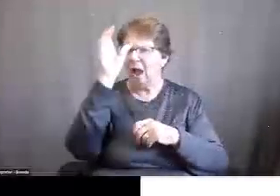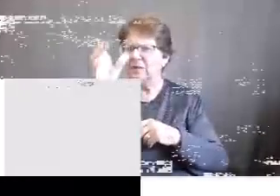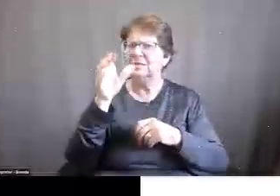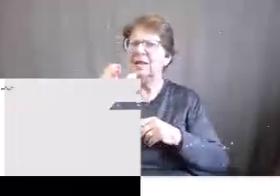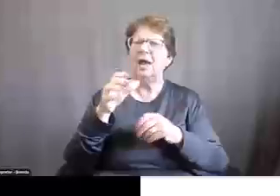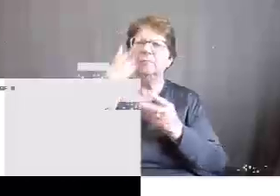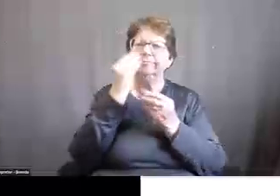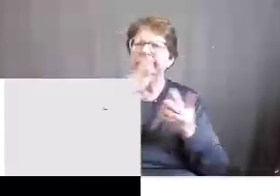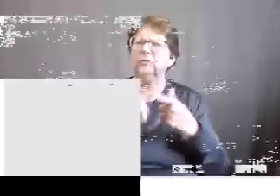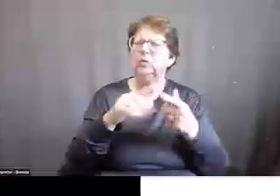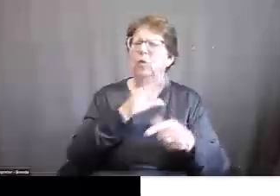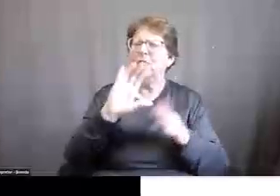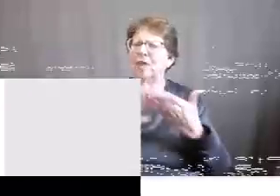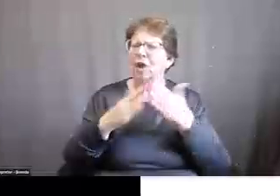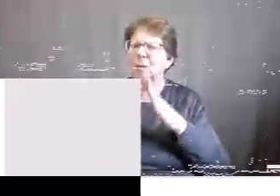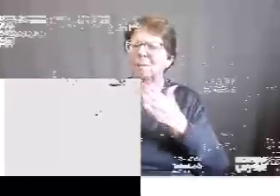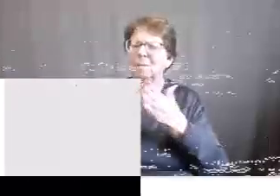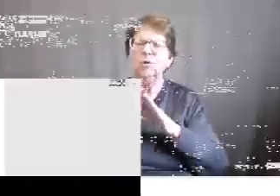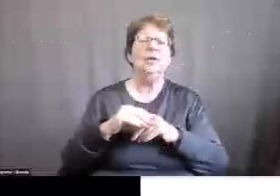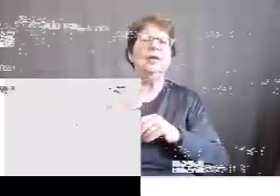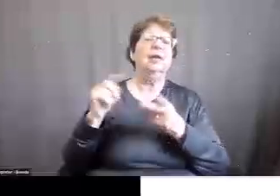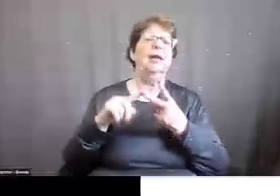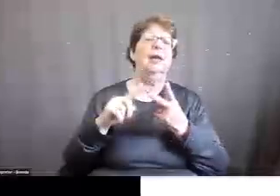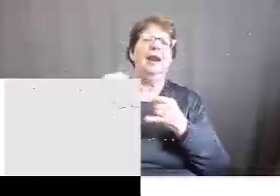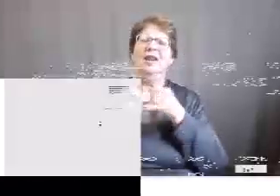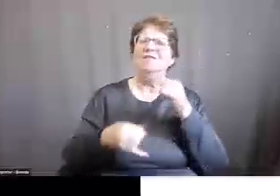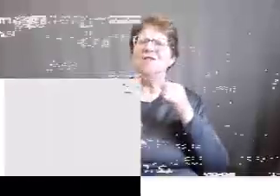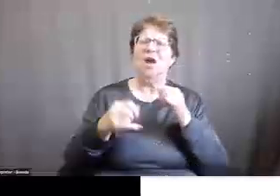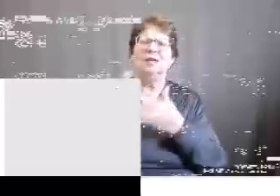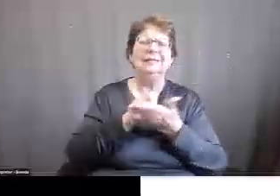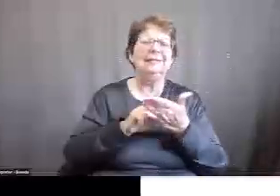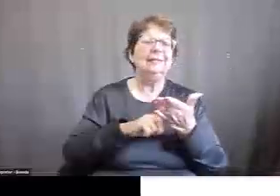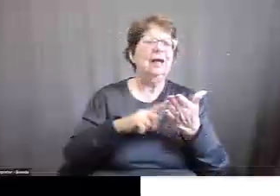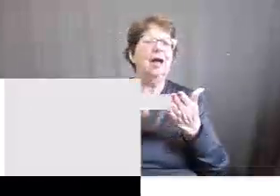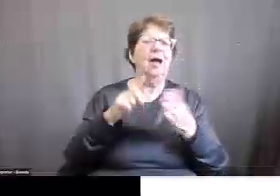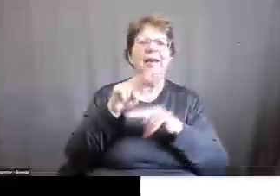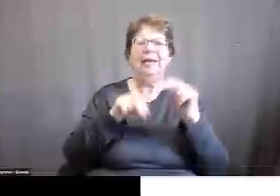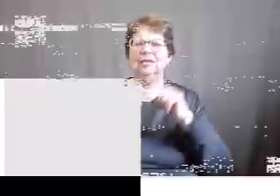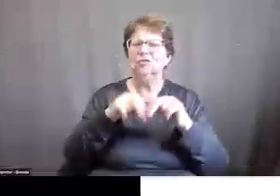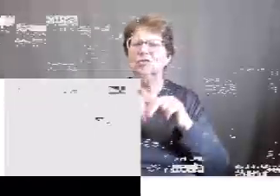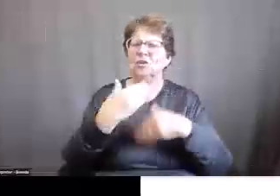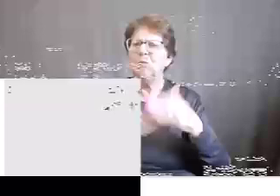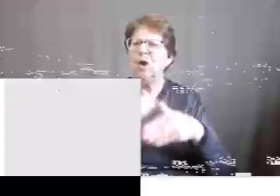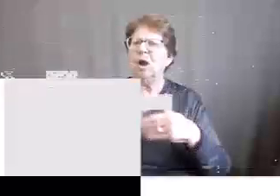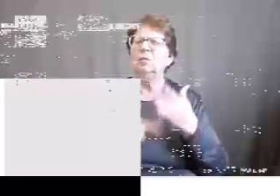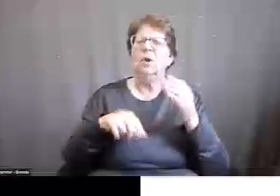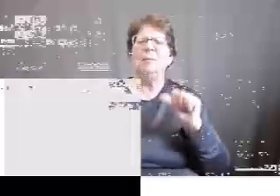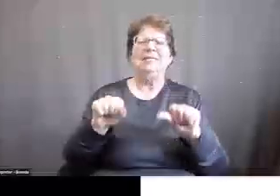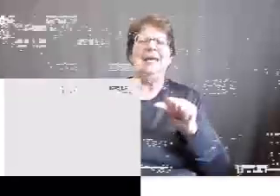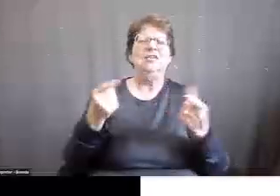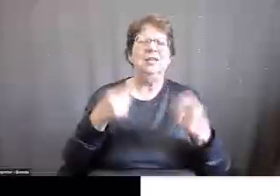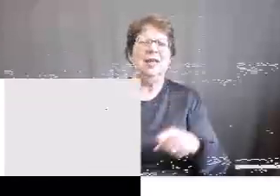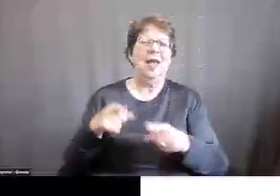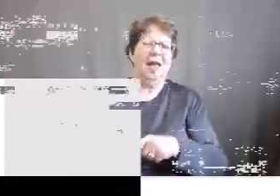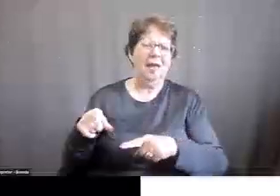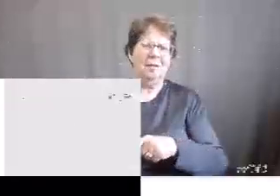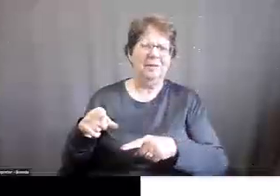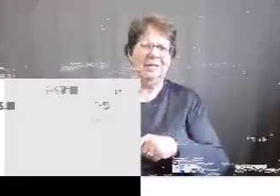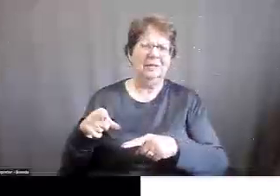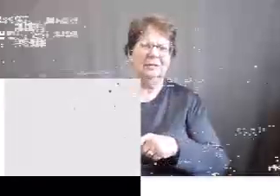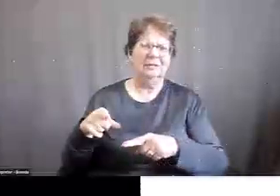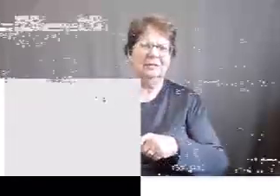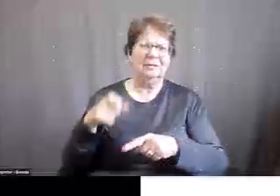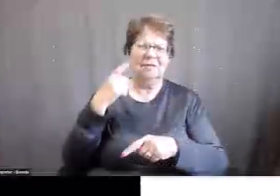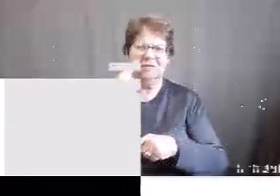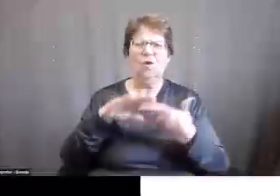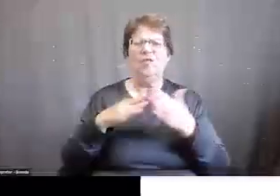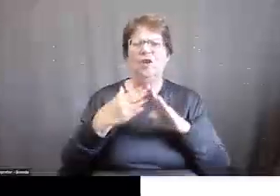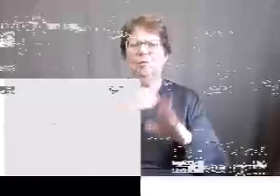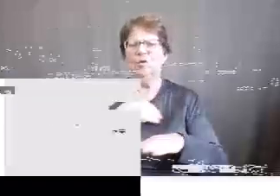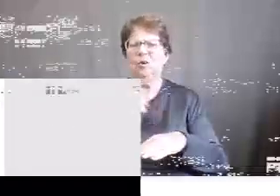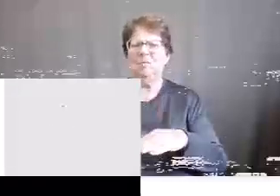Teresa Mosqueda: And any final design and construction process, and what potentially happens, in… for the community members over the next quarter or so.